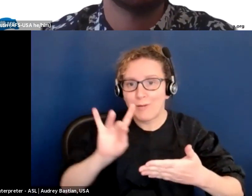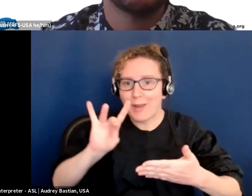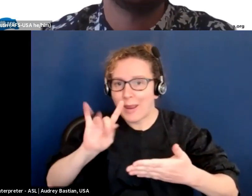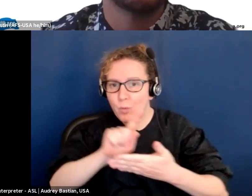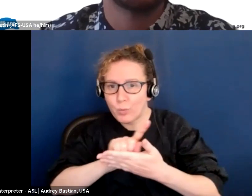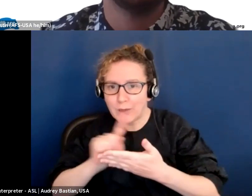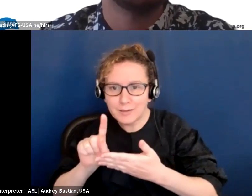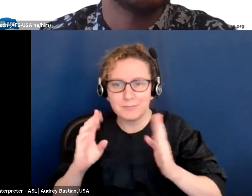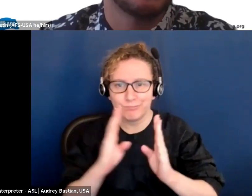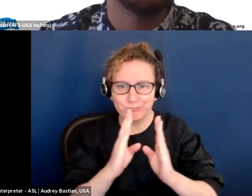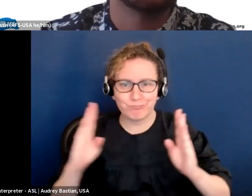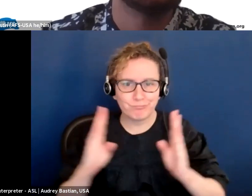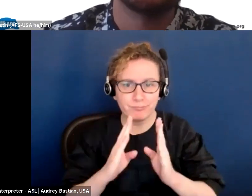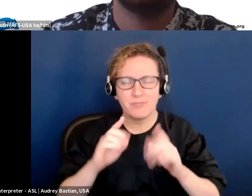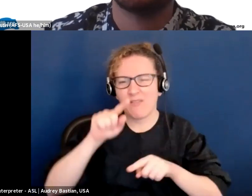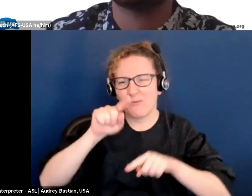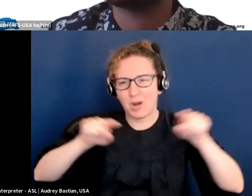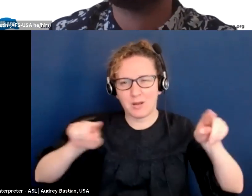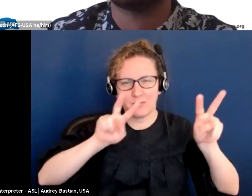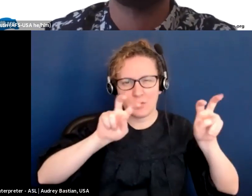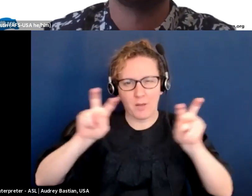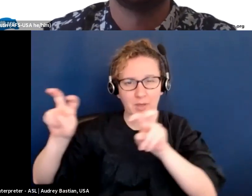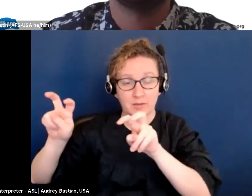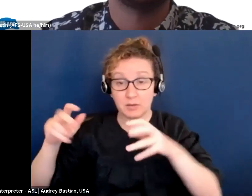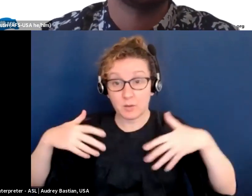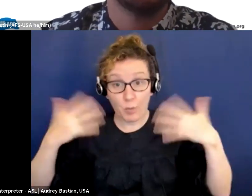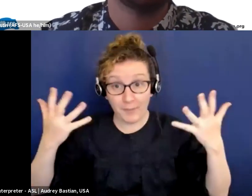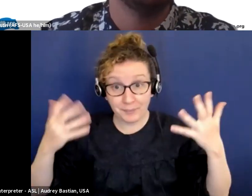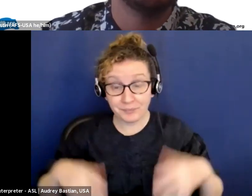to have a variety of different topics. It could be anything from learning about human